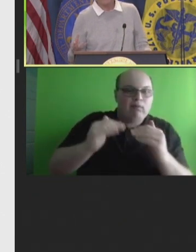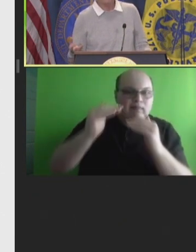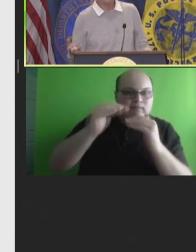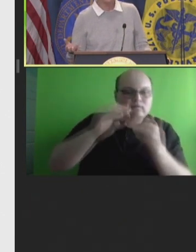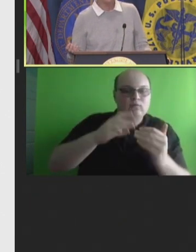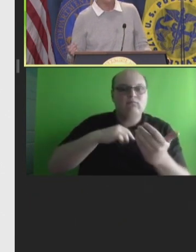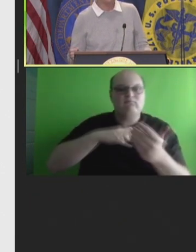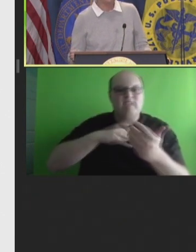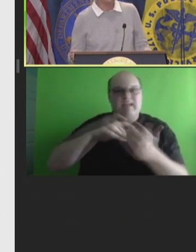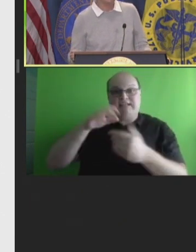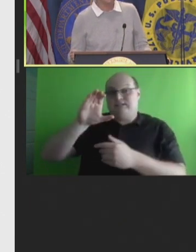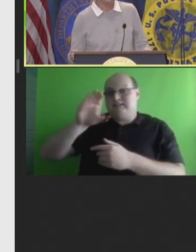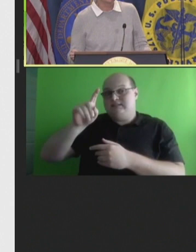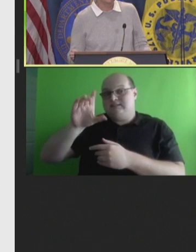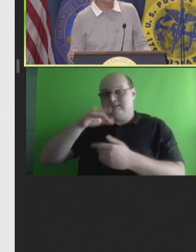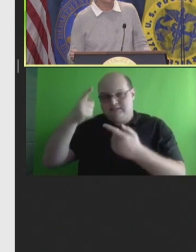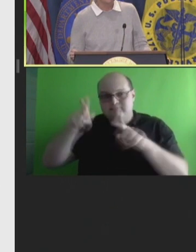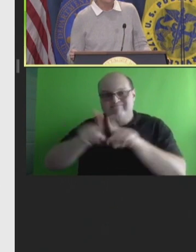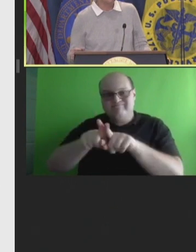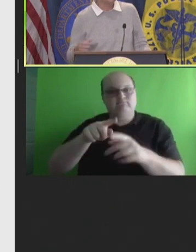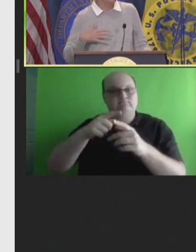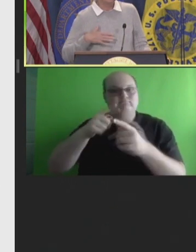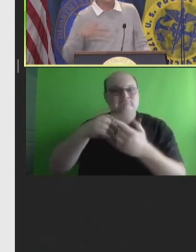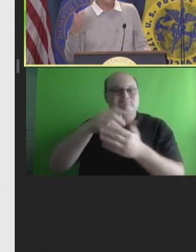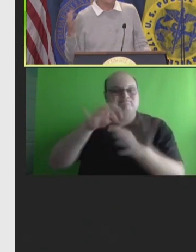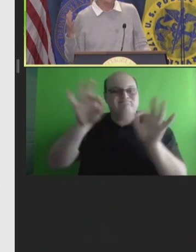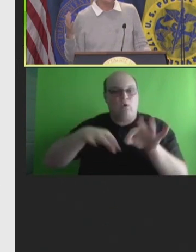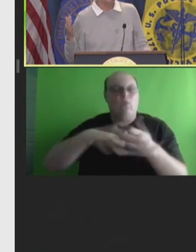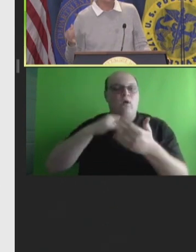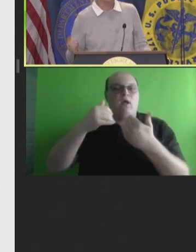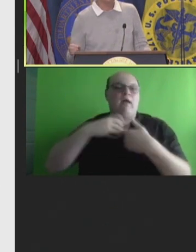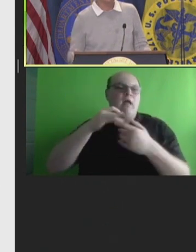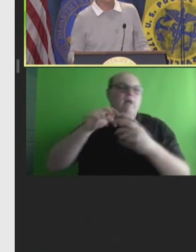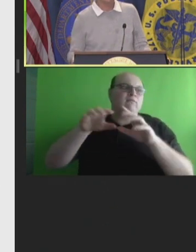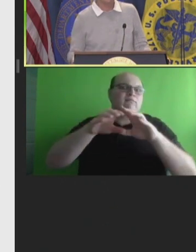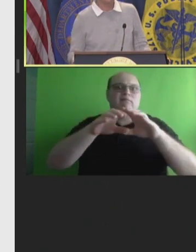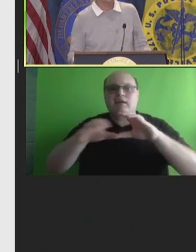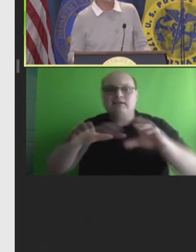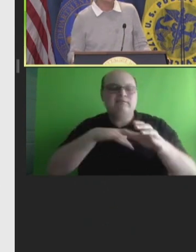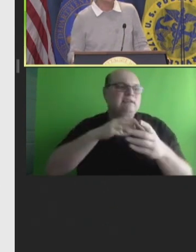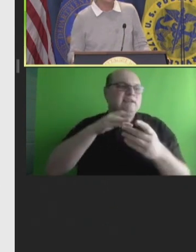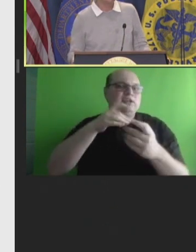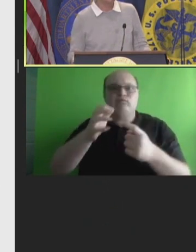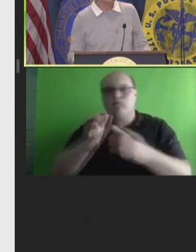with CDC. So, it comes with, you know, a number of activities and requirements across the lifespan.